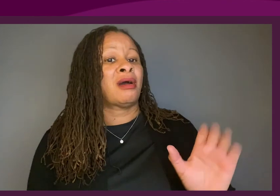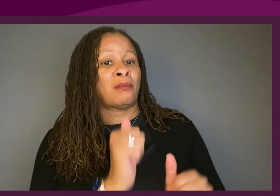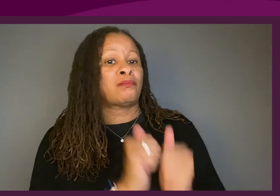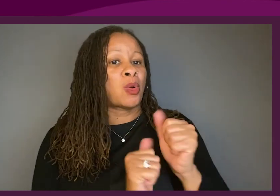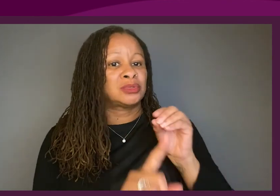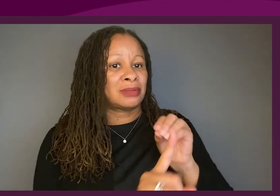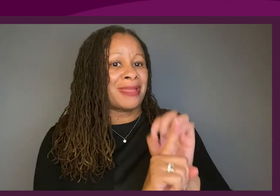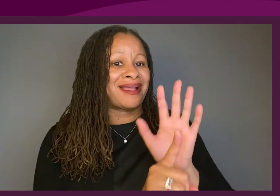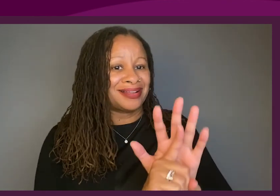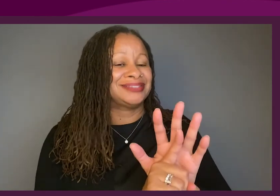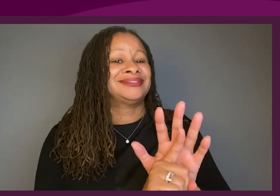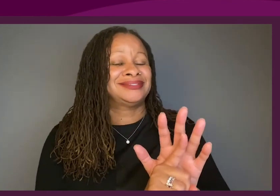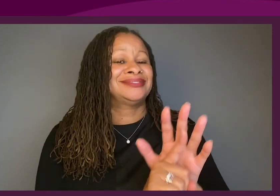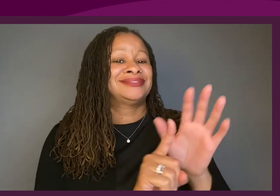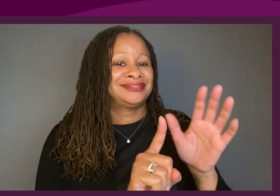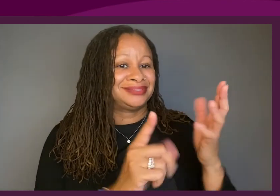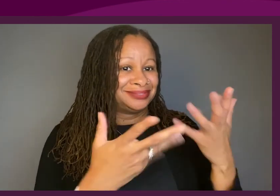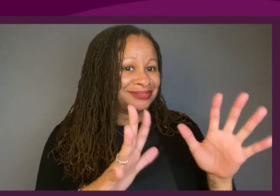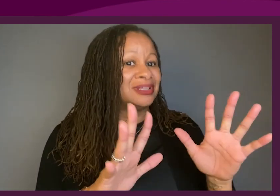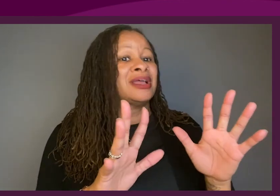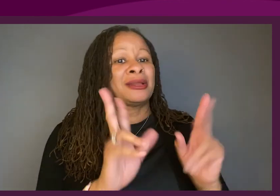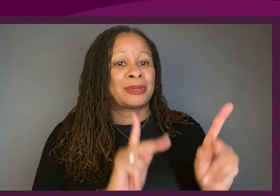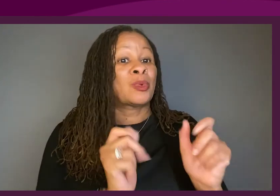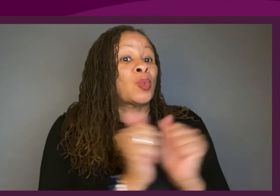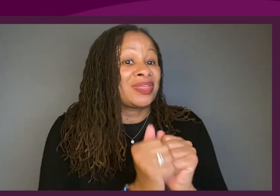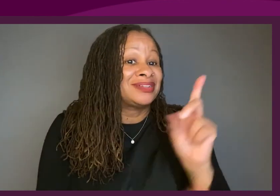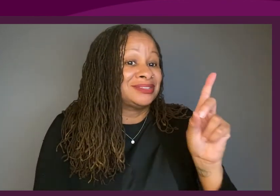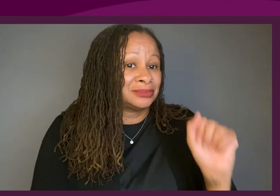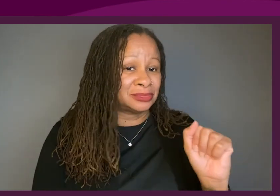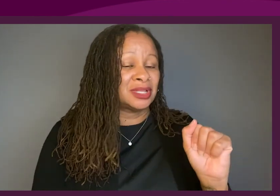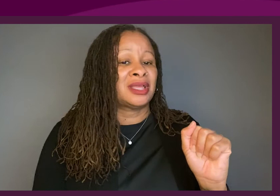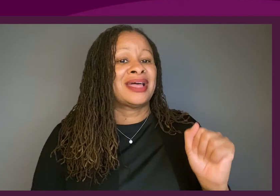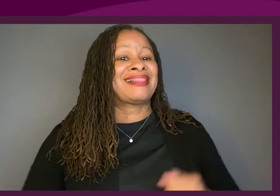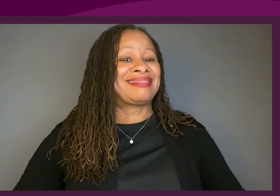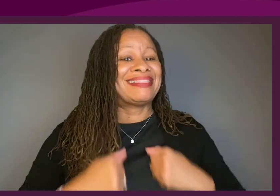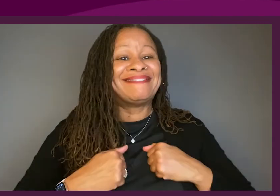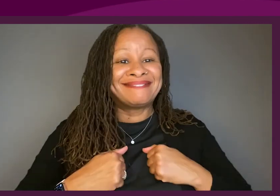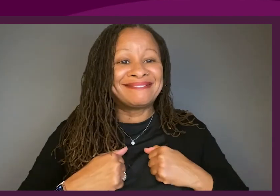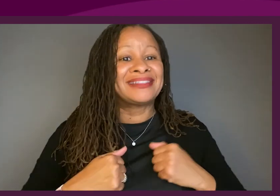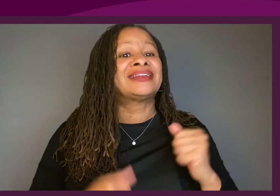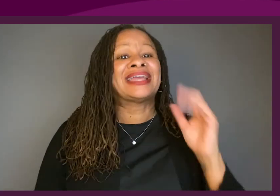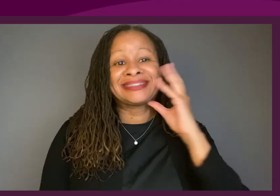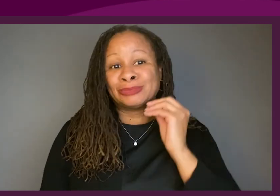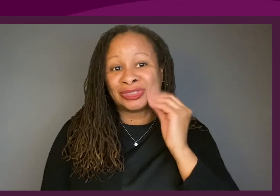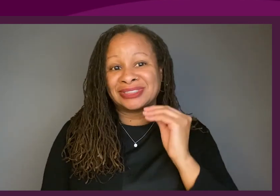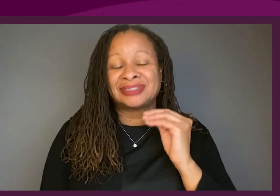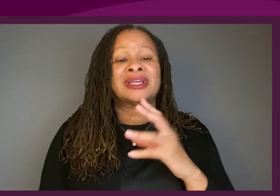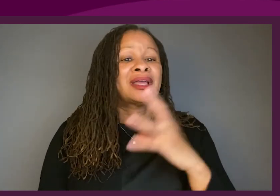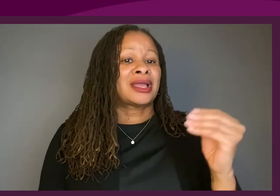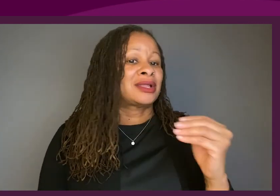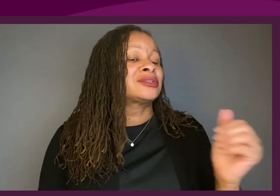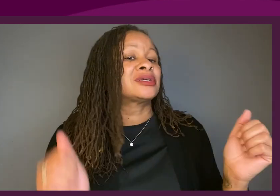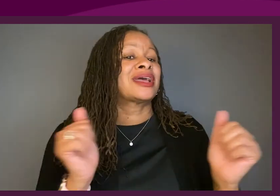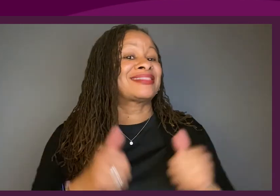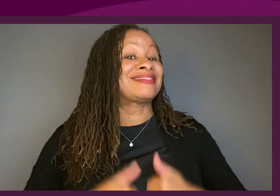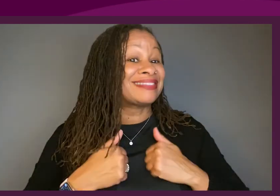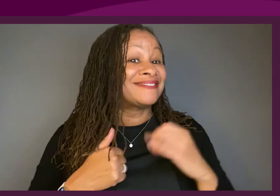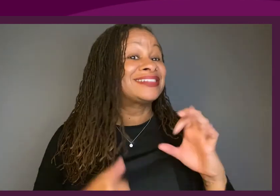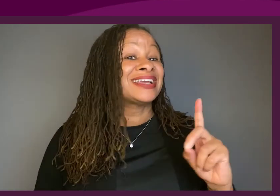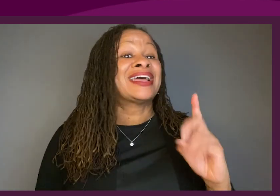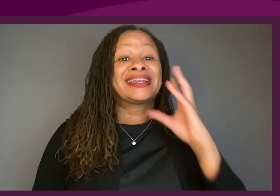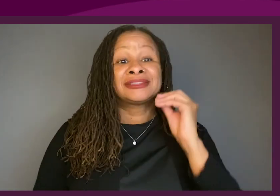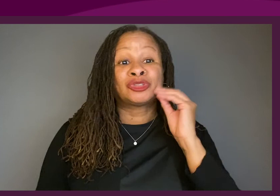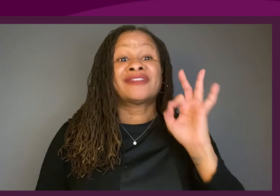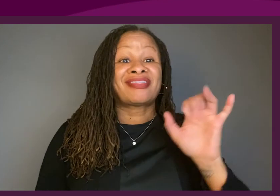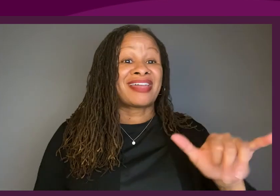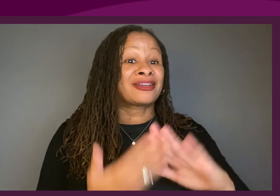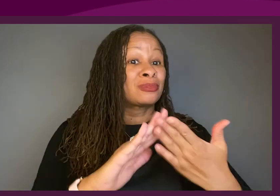and giving them the resources that they identify that they need in order for them to serve